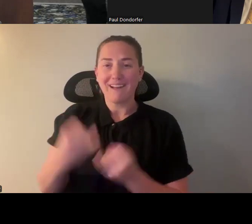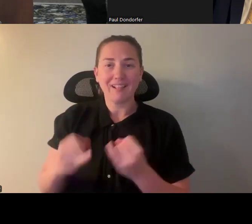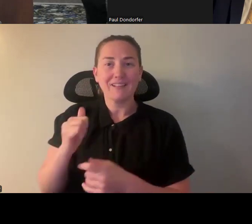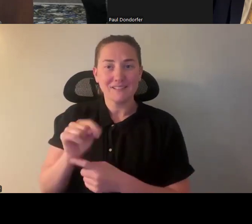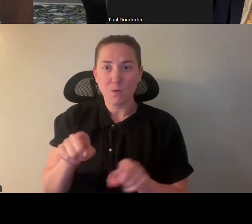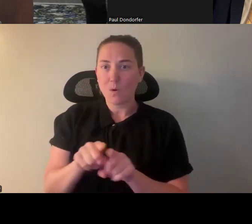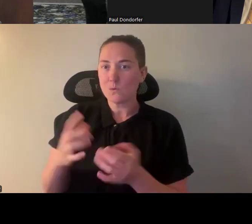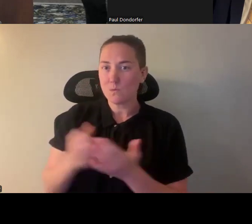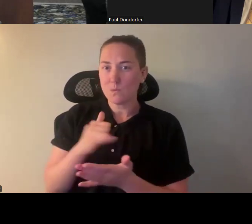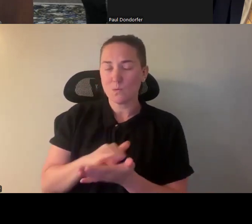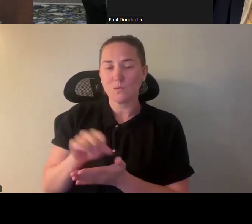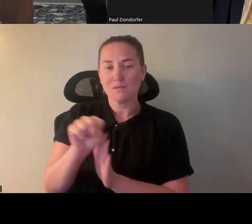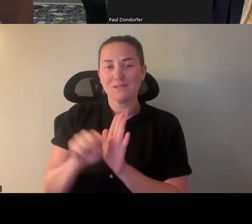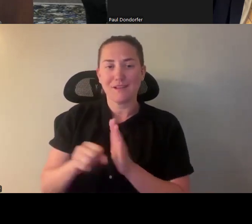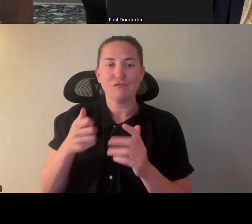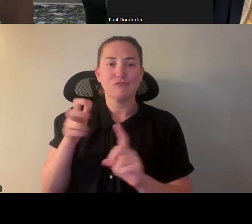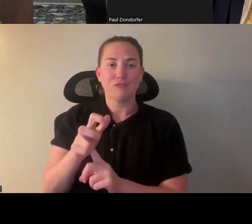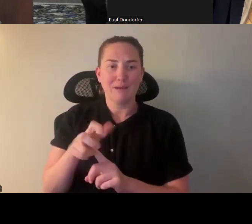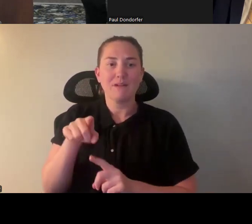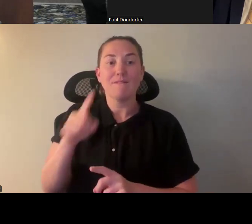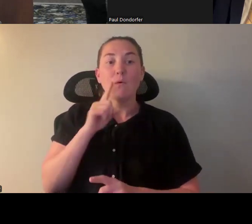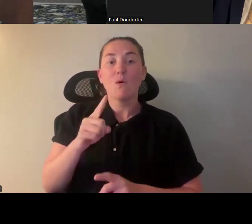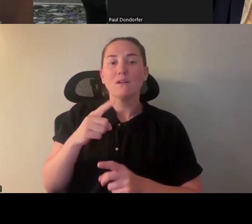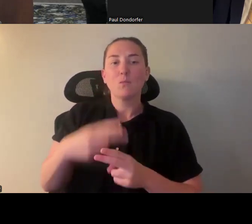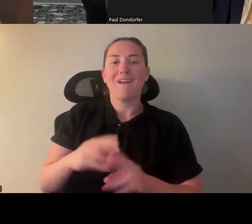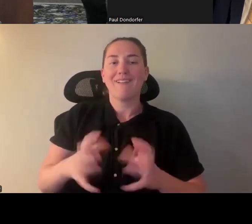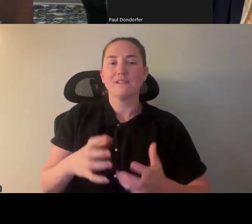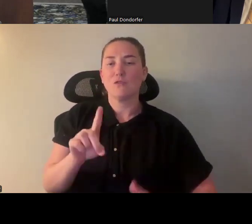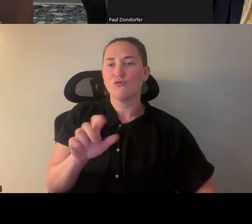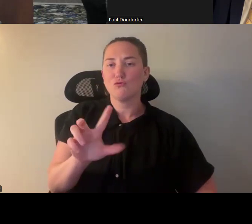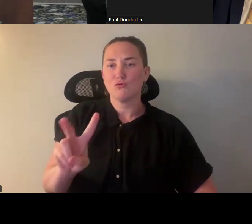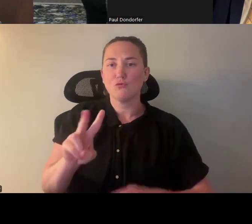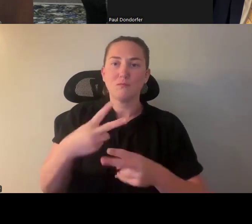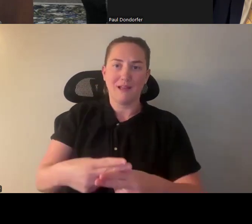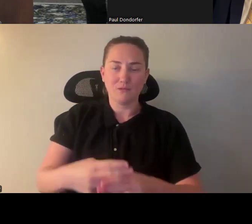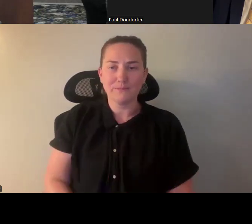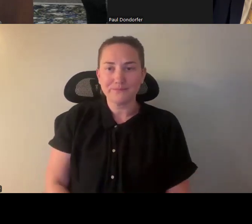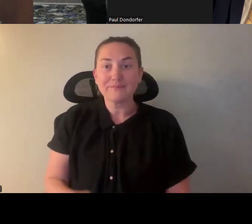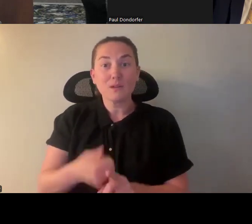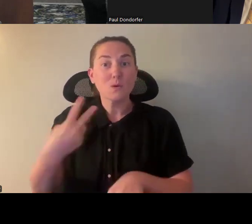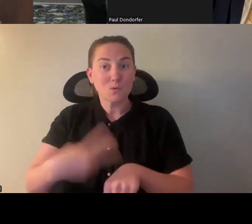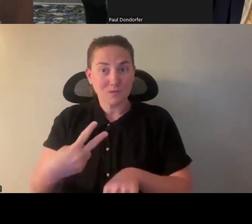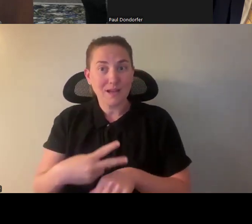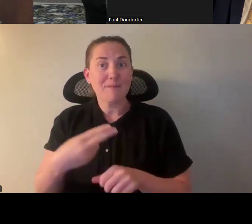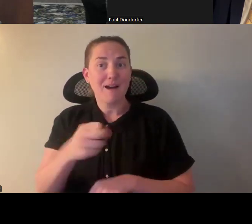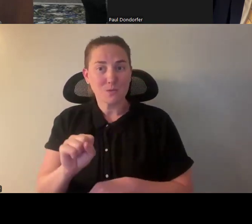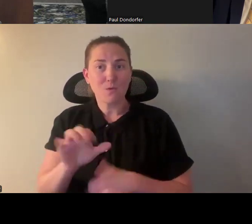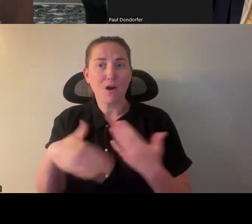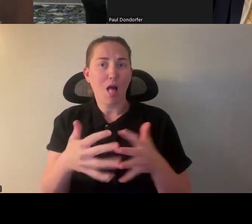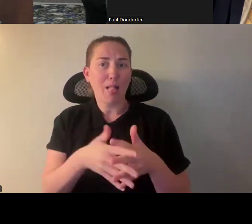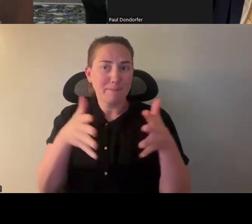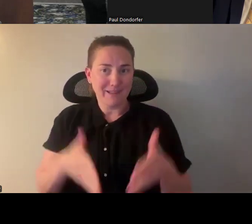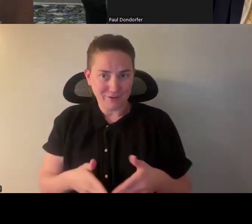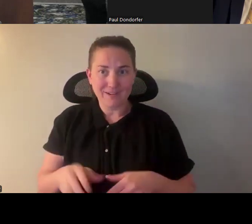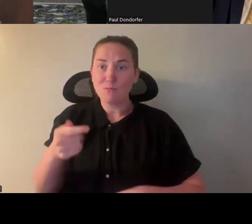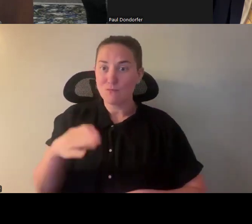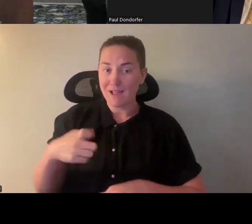this season at 132 pounds He's a two-time high school all-American the prime time 585 and news